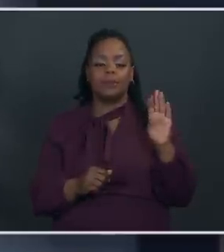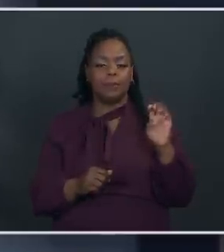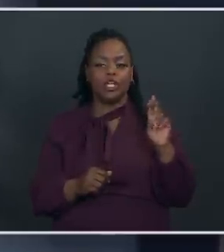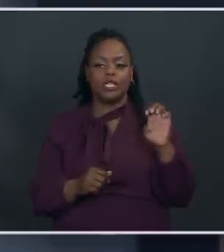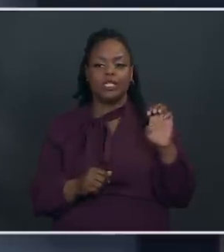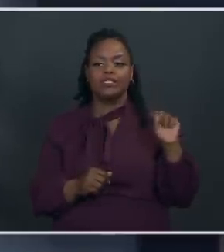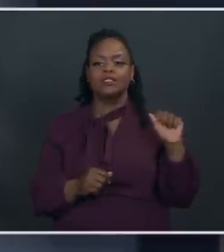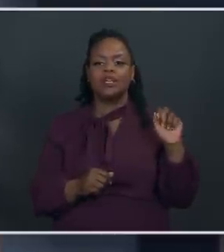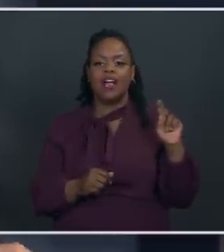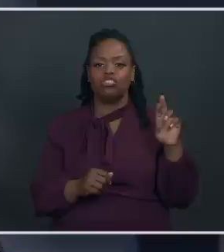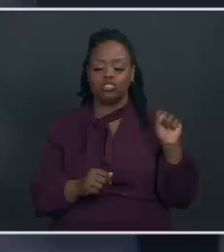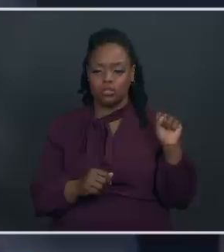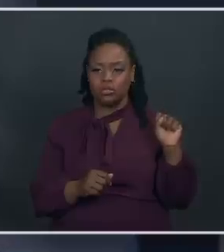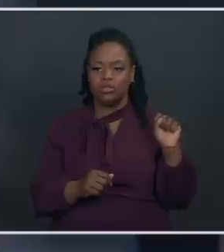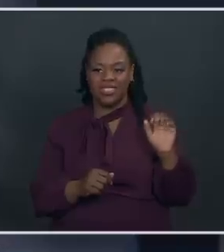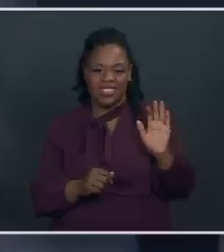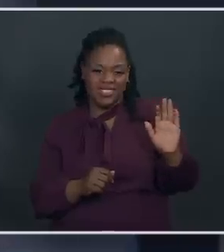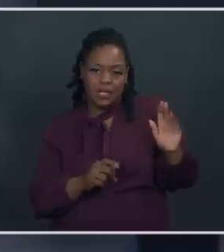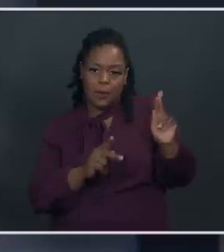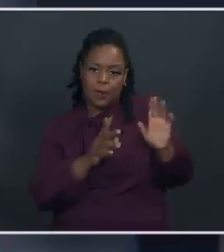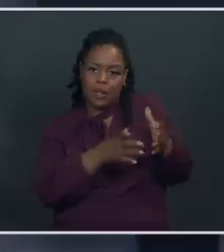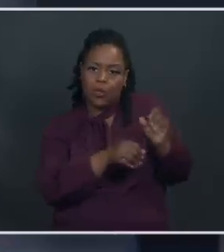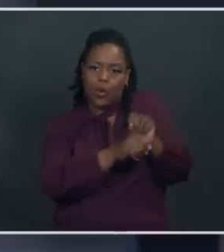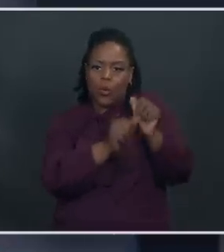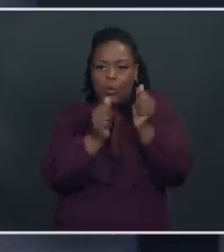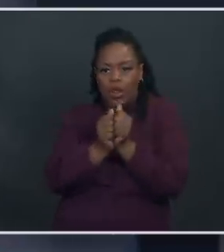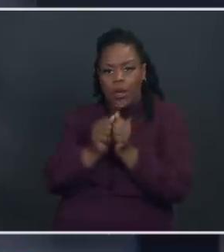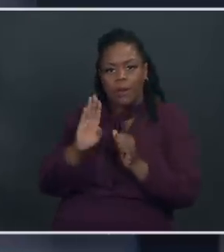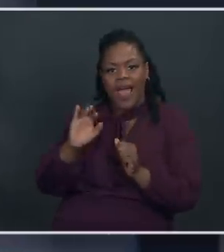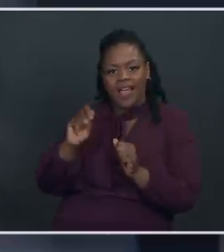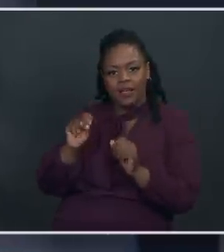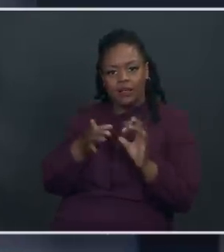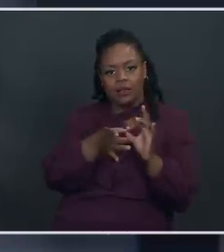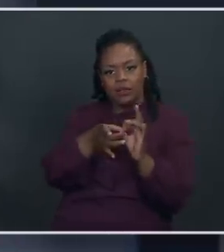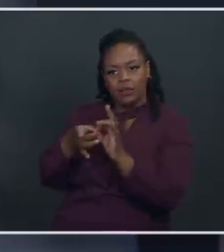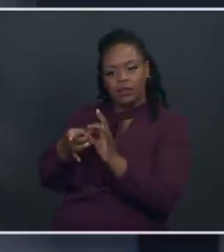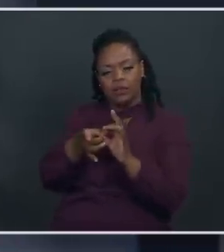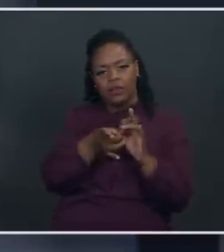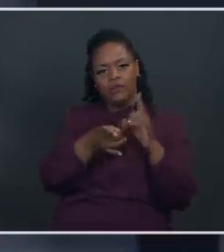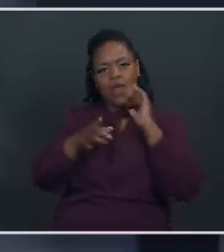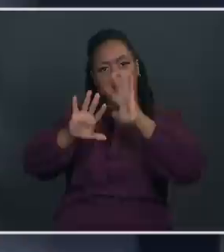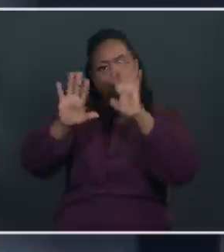And she is the perfect person to be tackling the domestic side